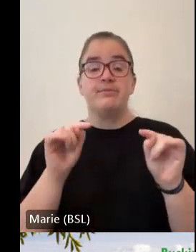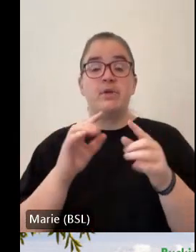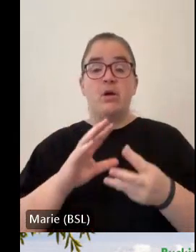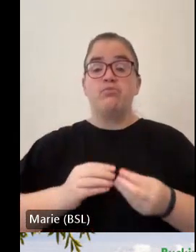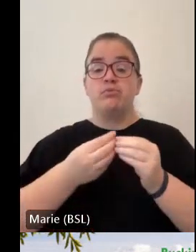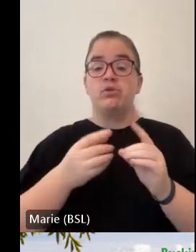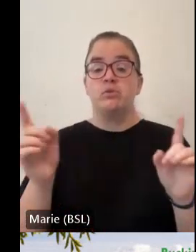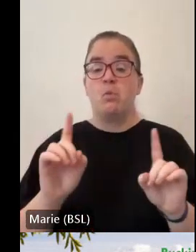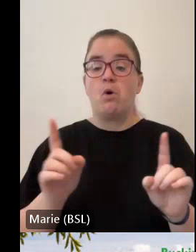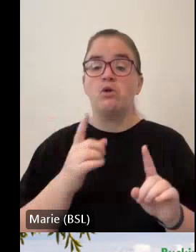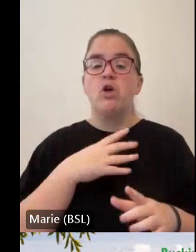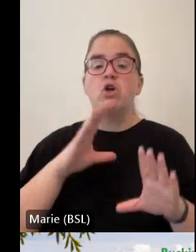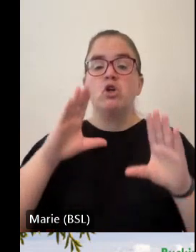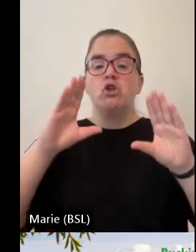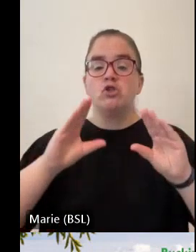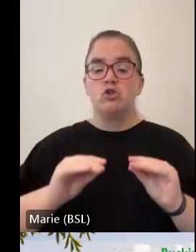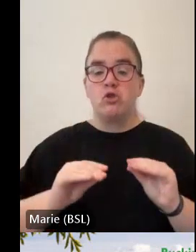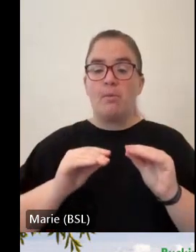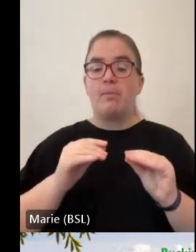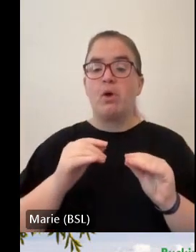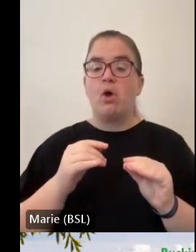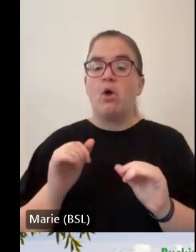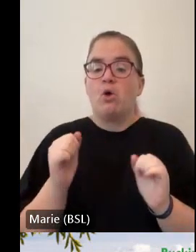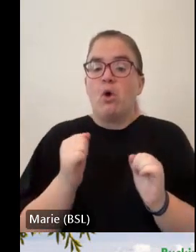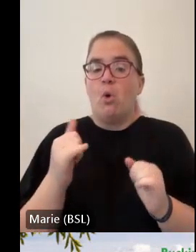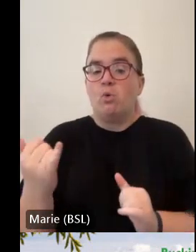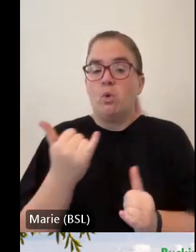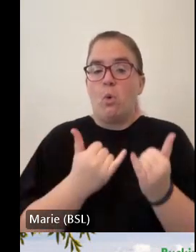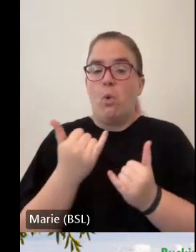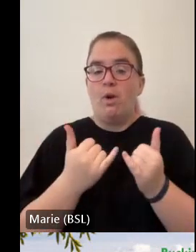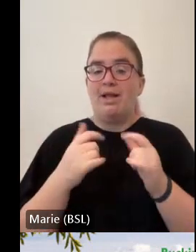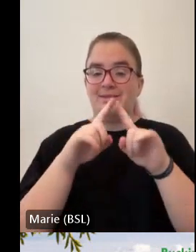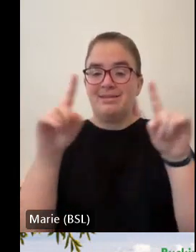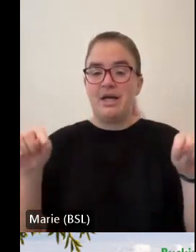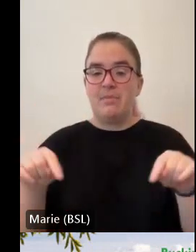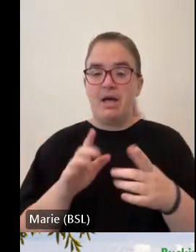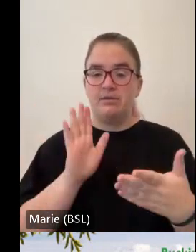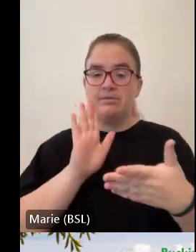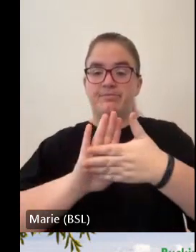called Collings, to keep backs packs and a few years ago now.